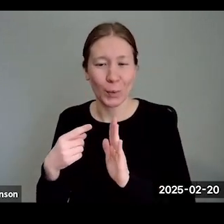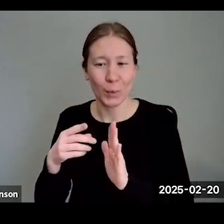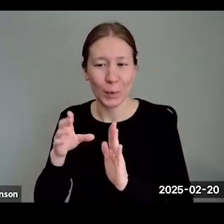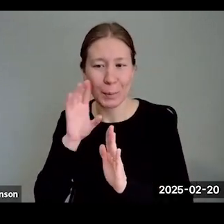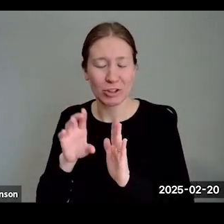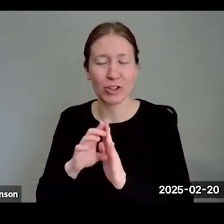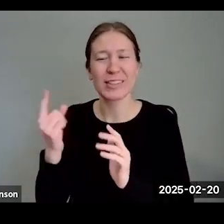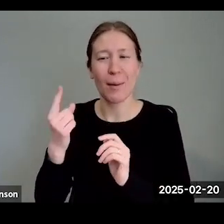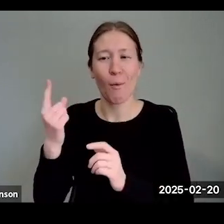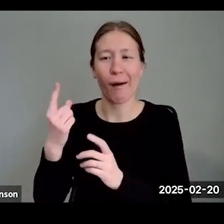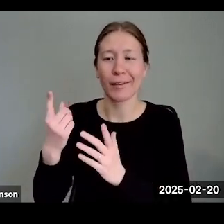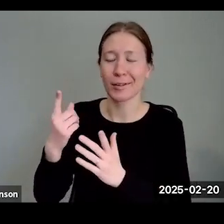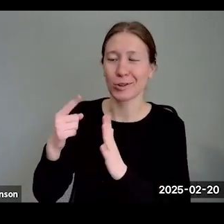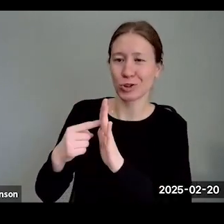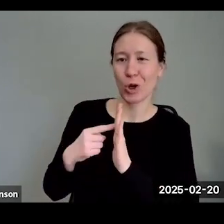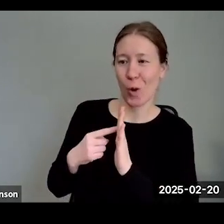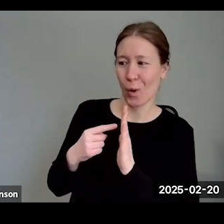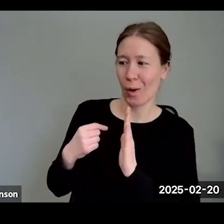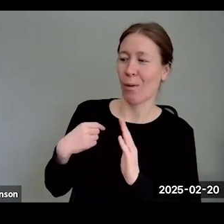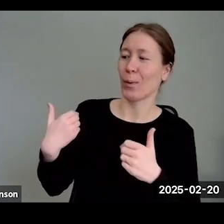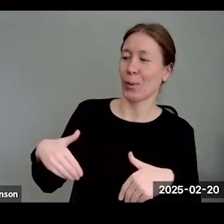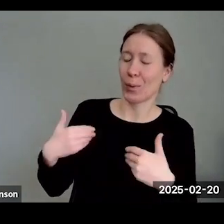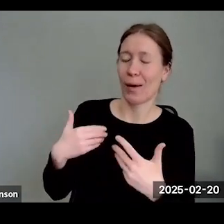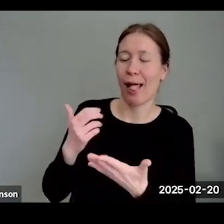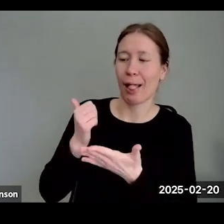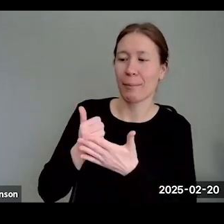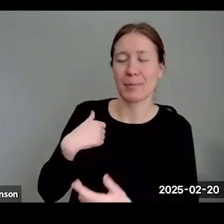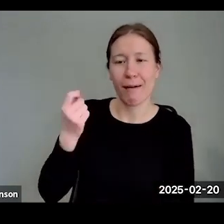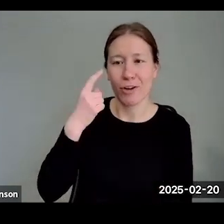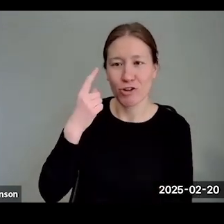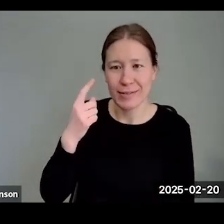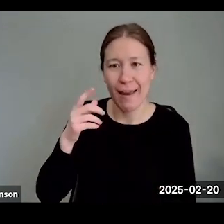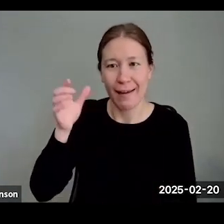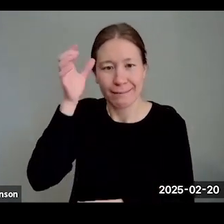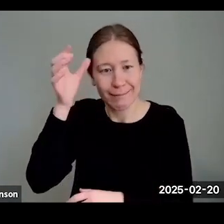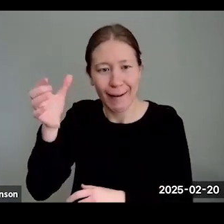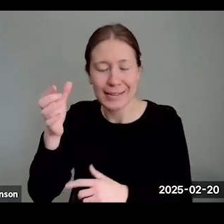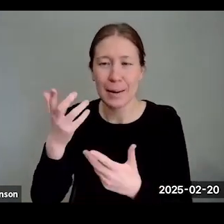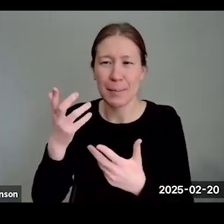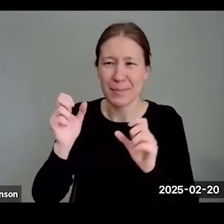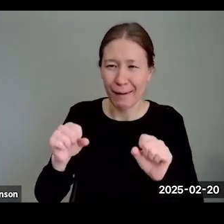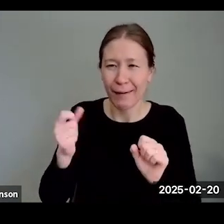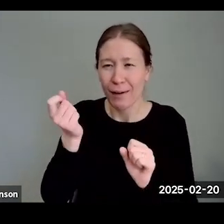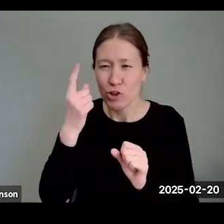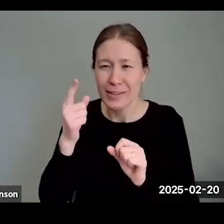that I thought was very helpful in grasping this concept and really being able to differentiate the differences